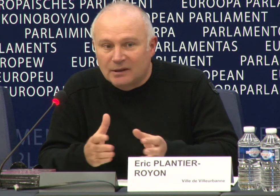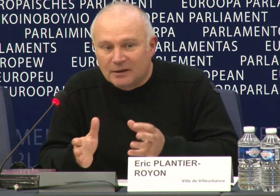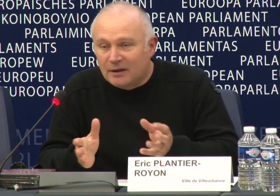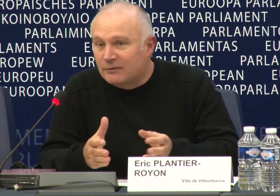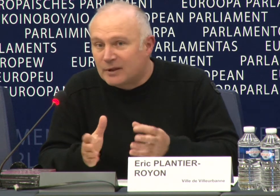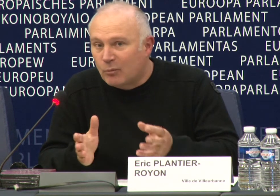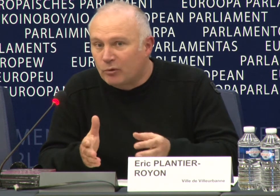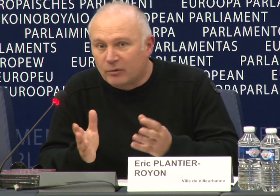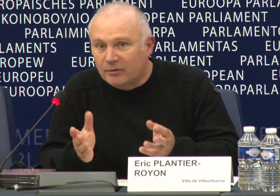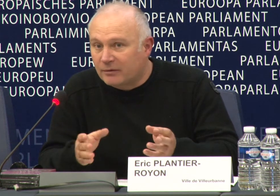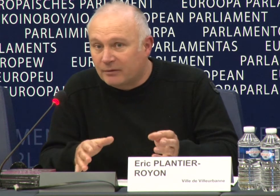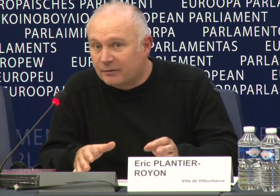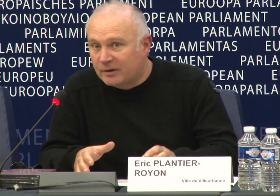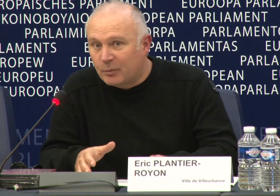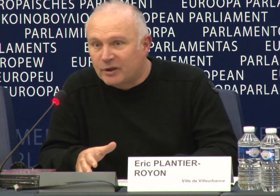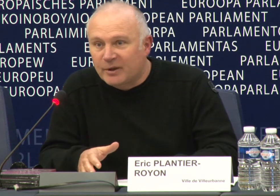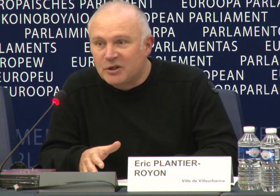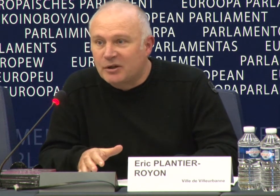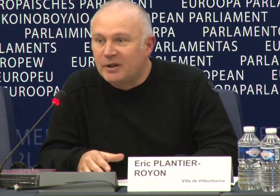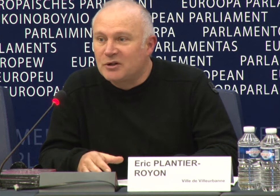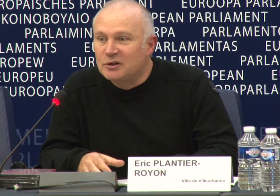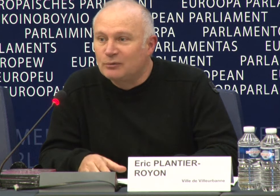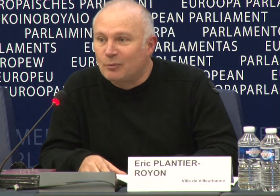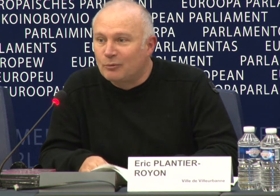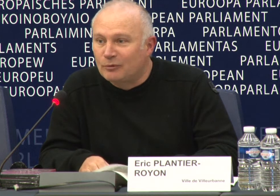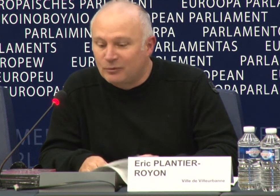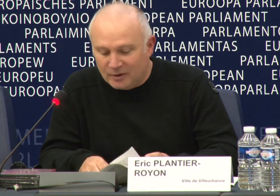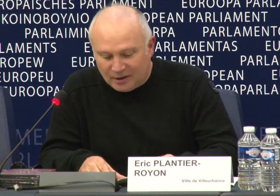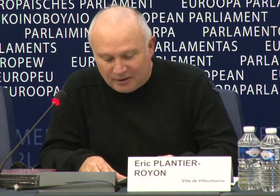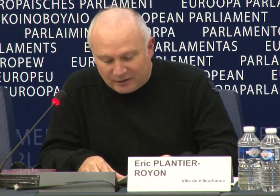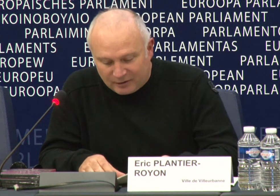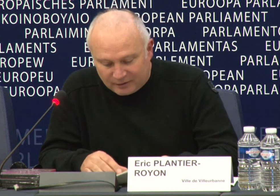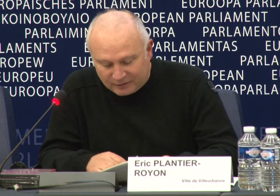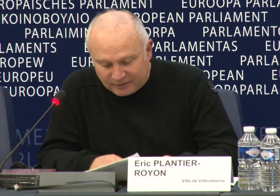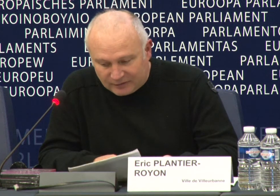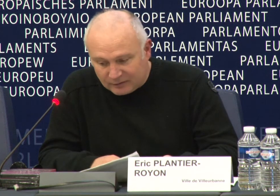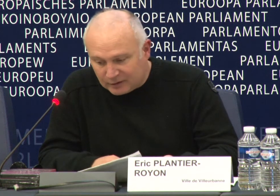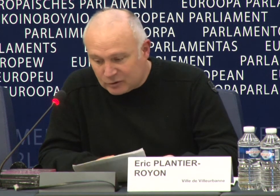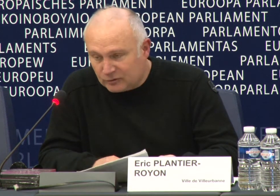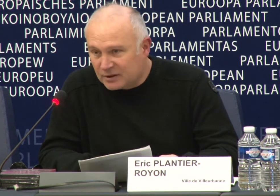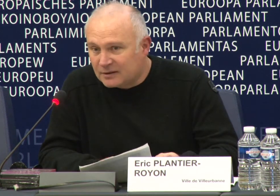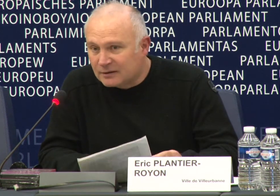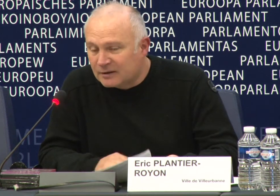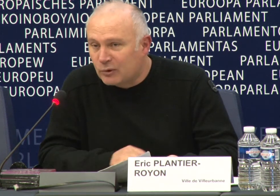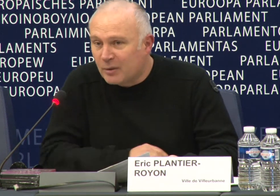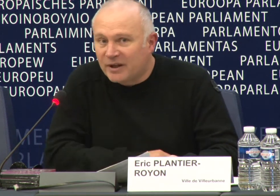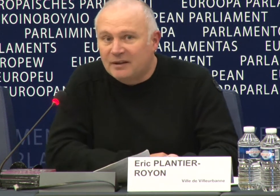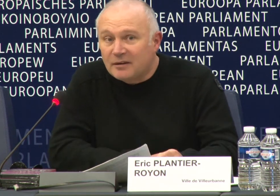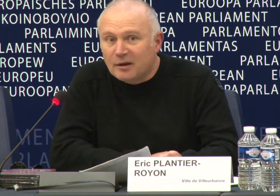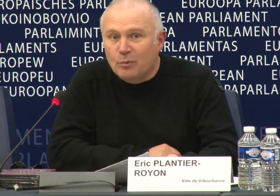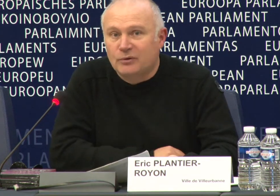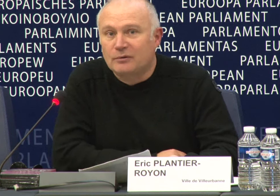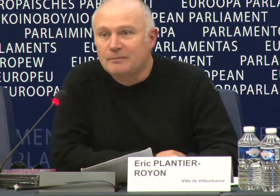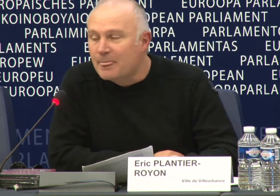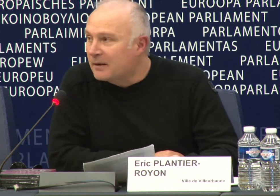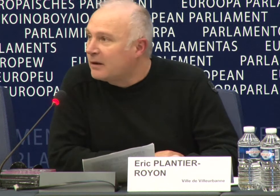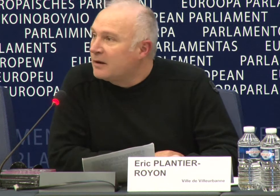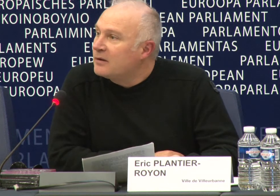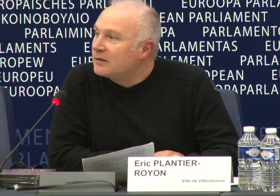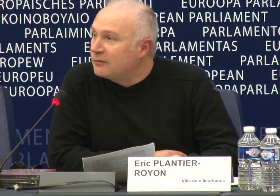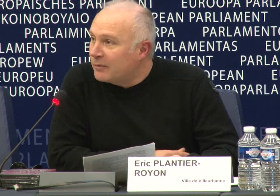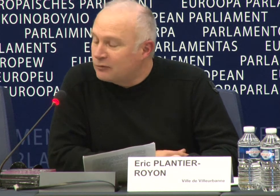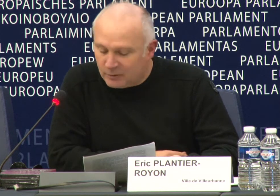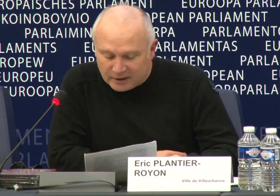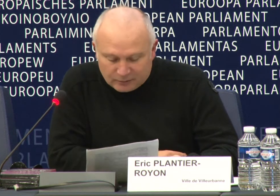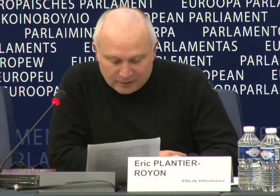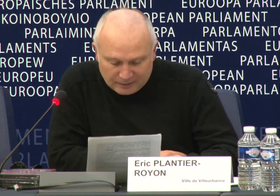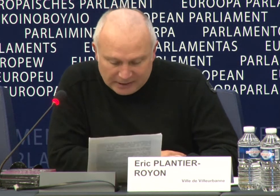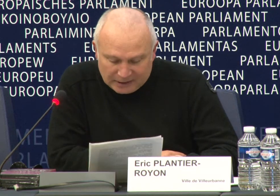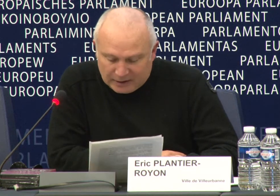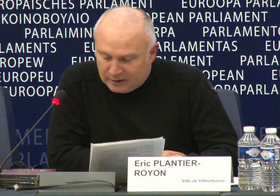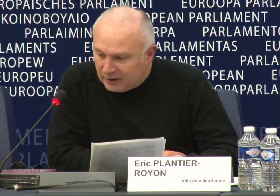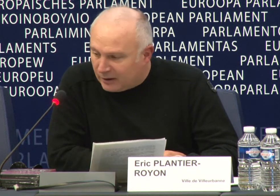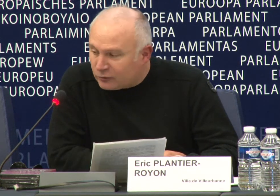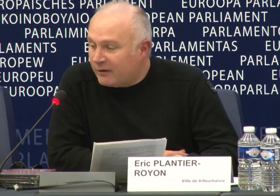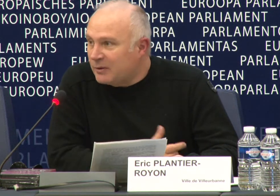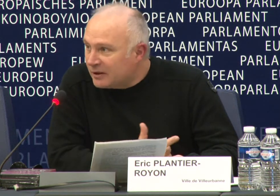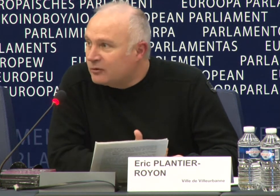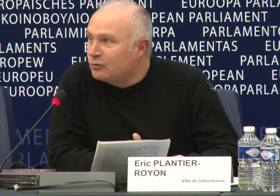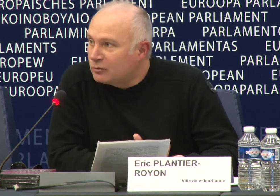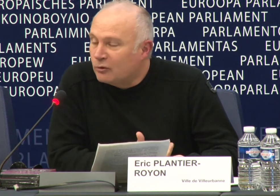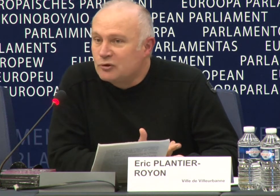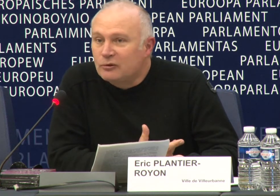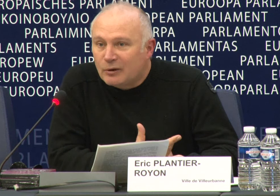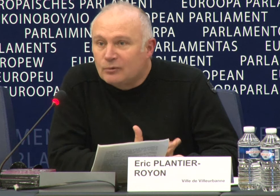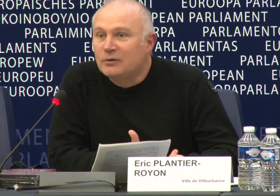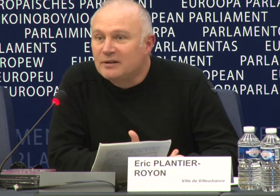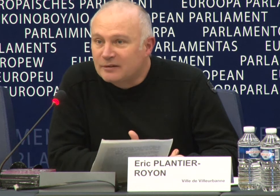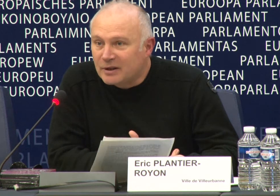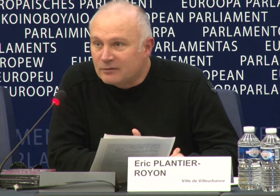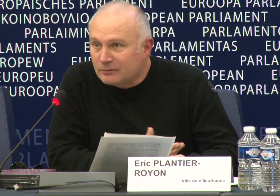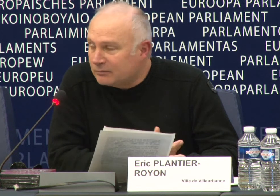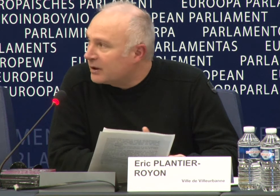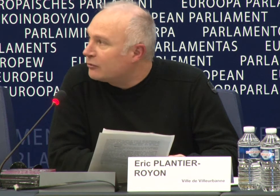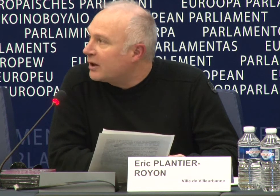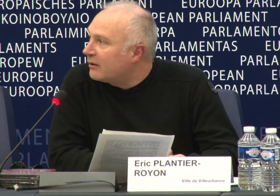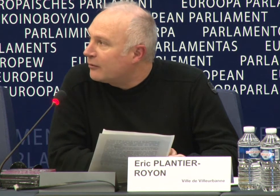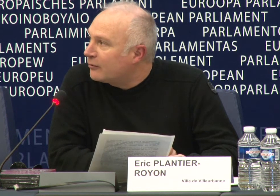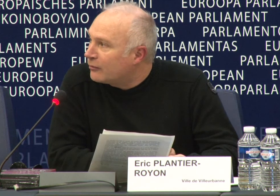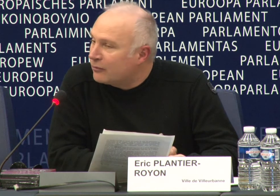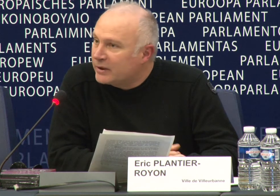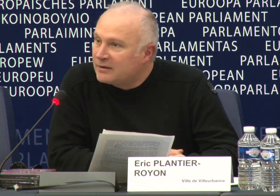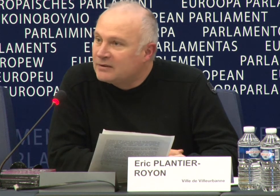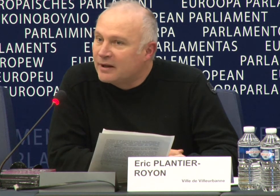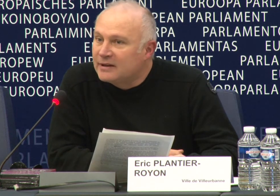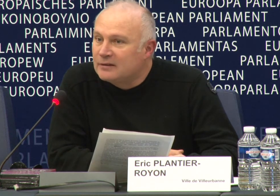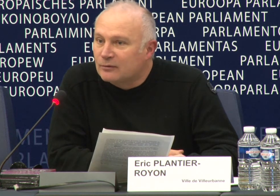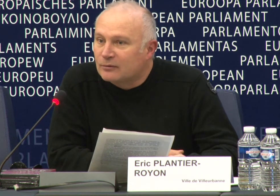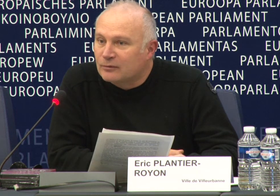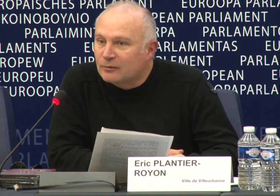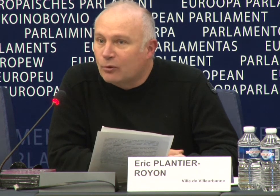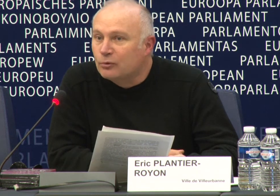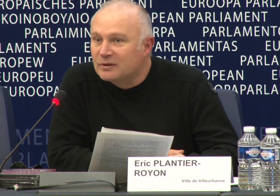This compulsory training was quite well attended. Also of course fight discrimination. We have published a guide, recruiting